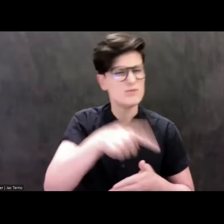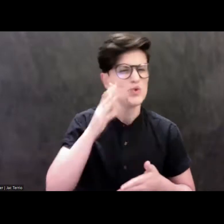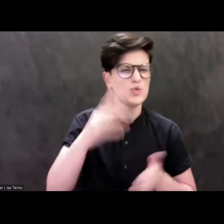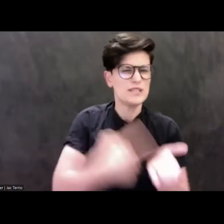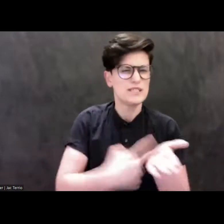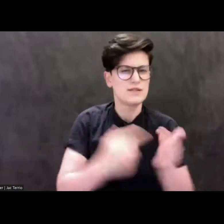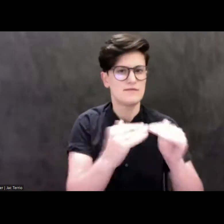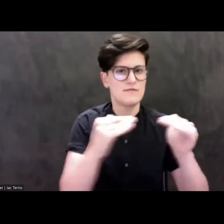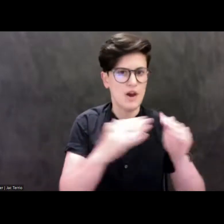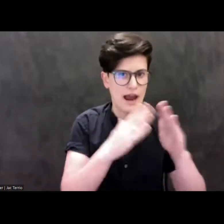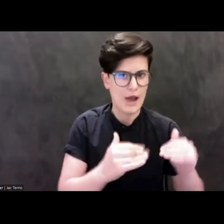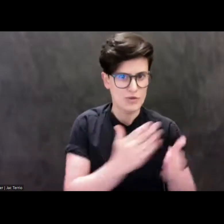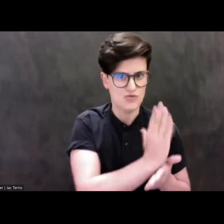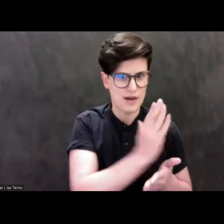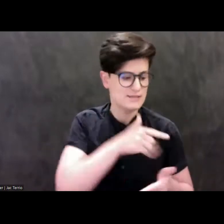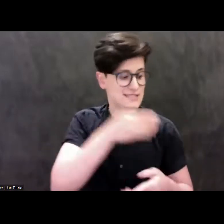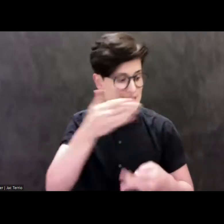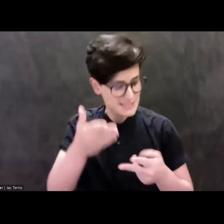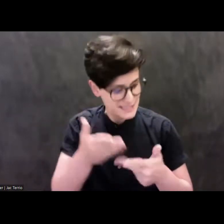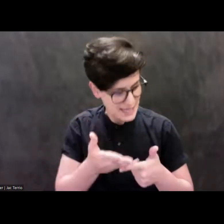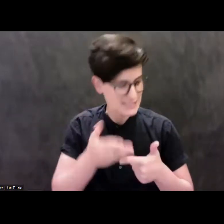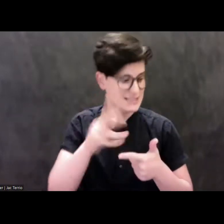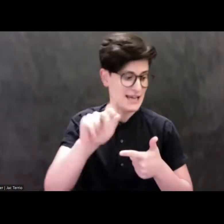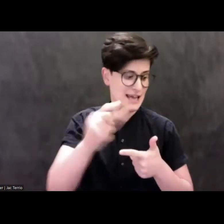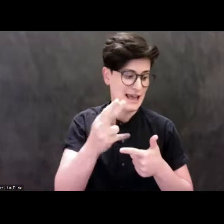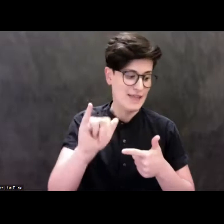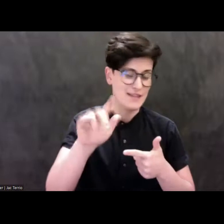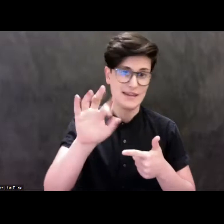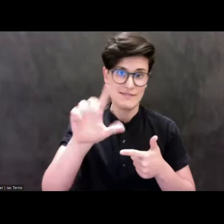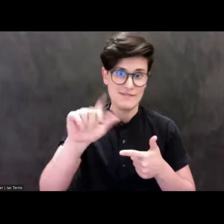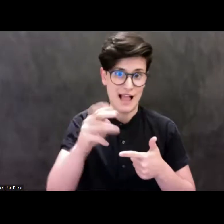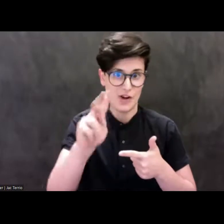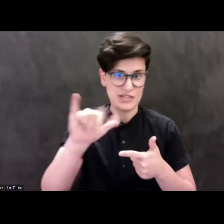Next is Kathy Flaherty, Executive Director for Connecticut legal rights project.